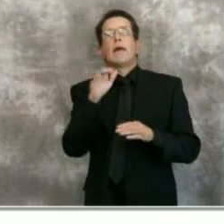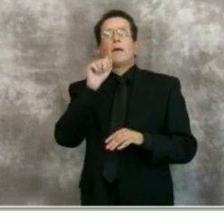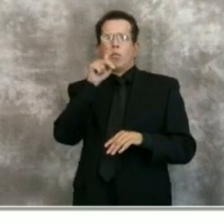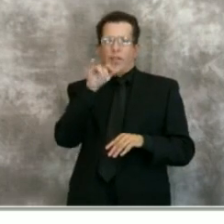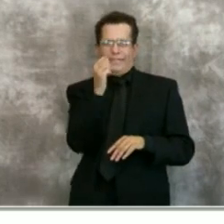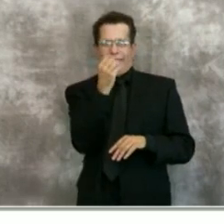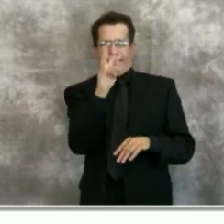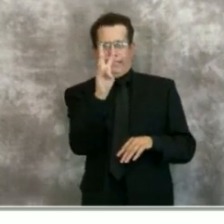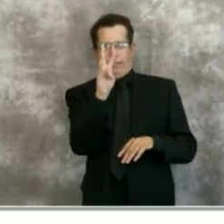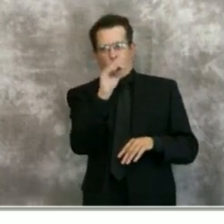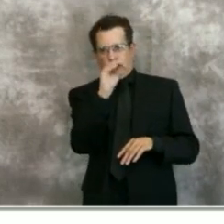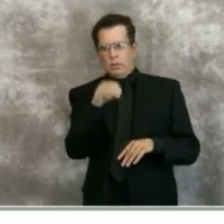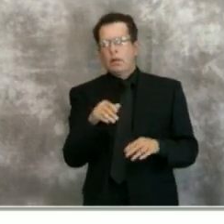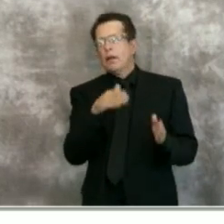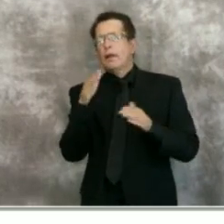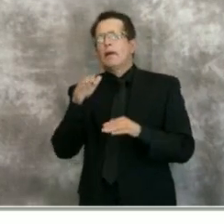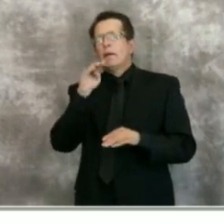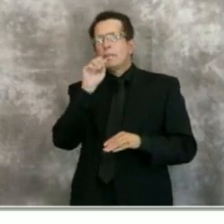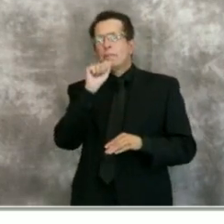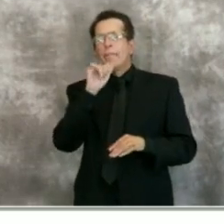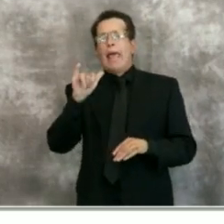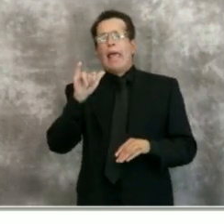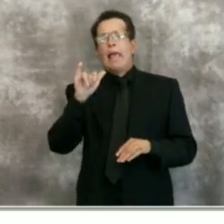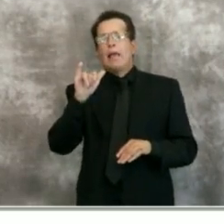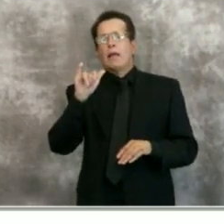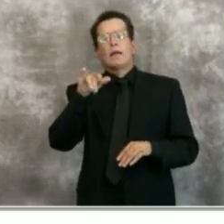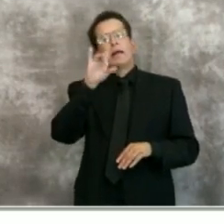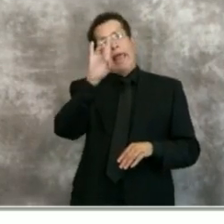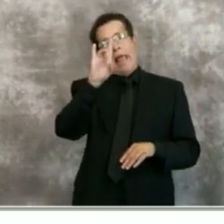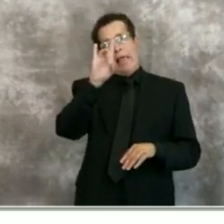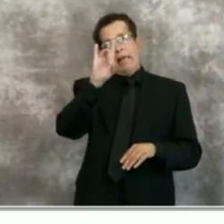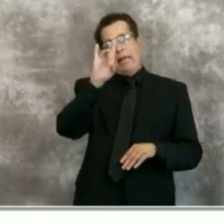AND AS YOU WILL SEE A IN MARCH. THE 3 TOTAL THEIR